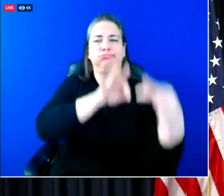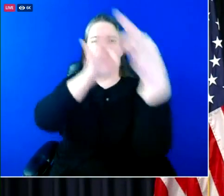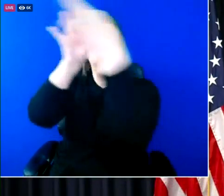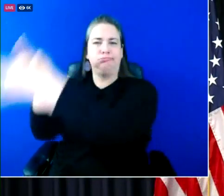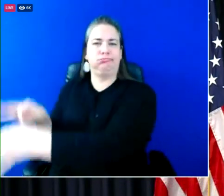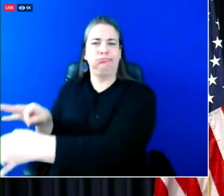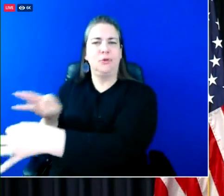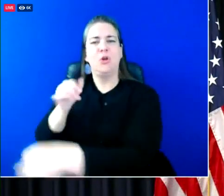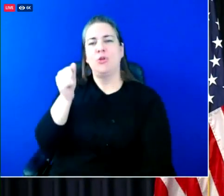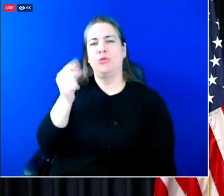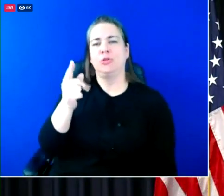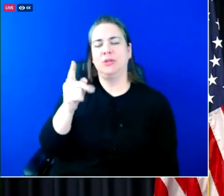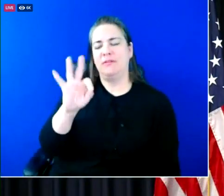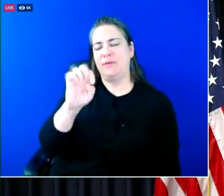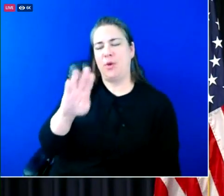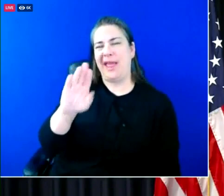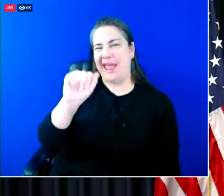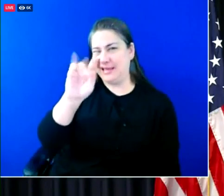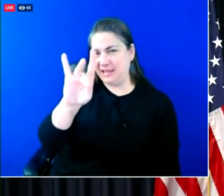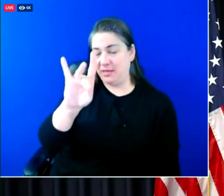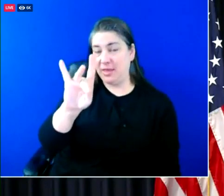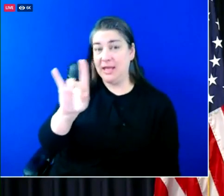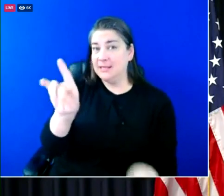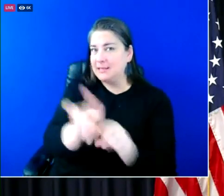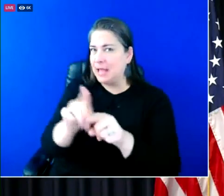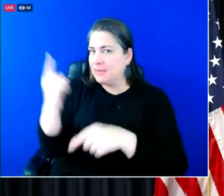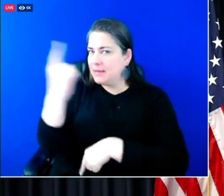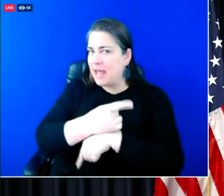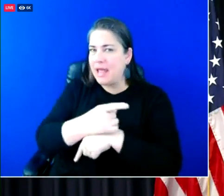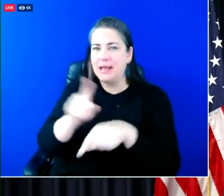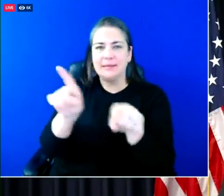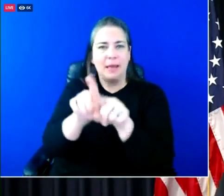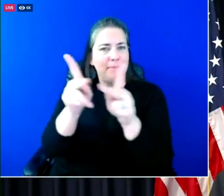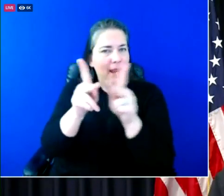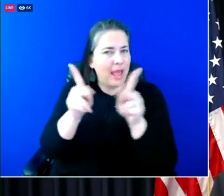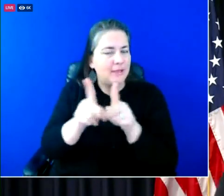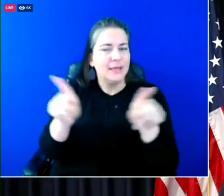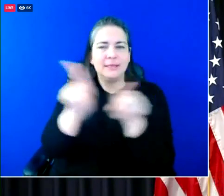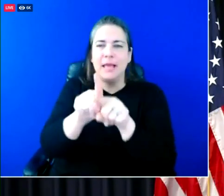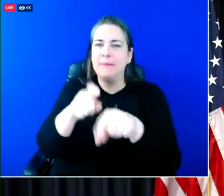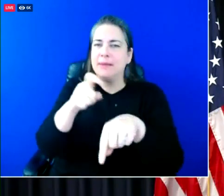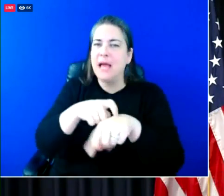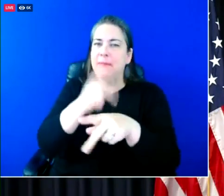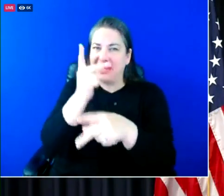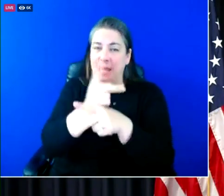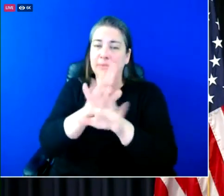day, same time, same location. So let me repeat that the Kroger locations,